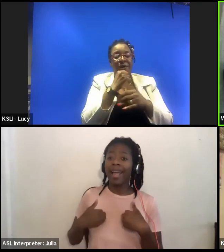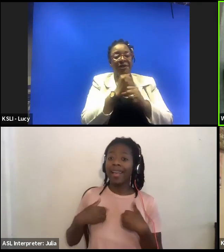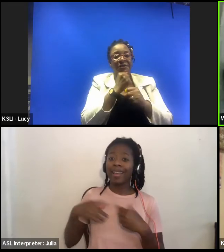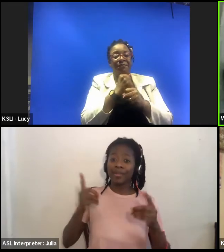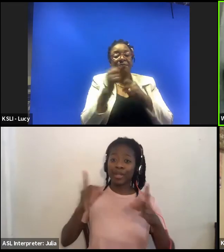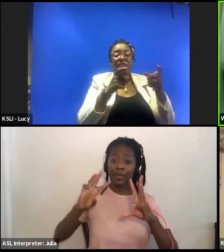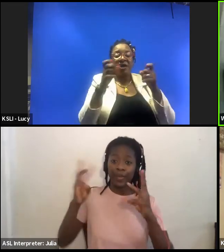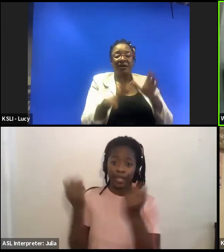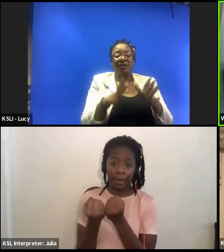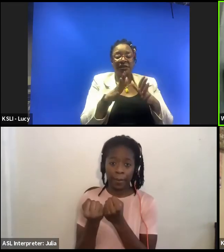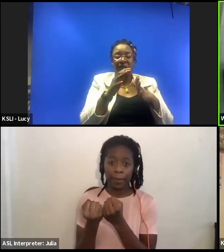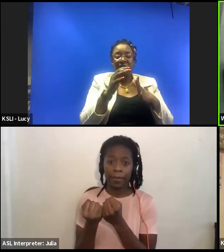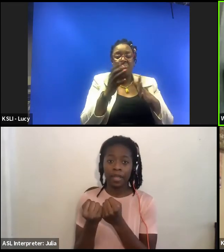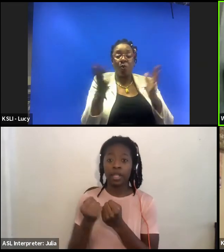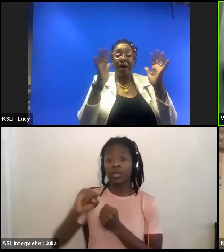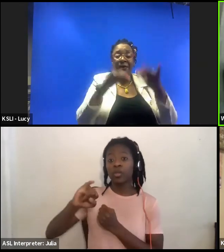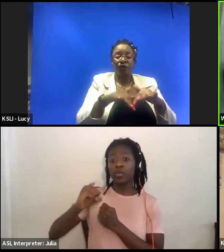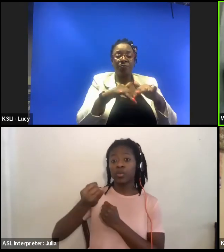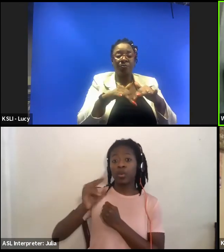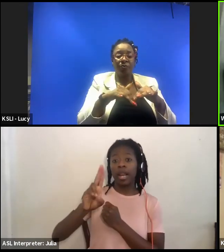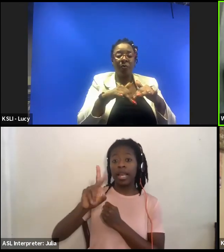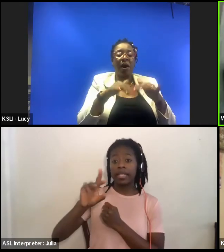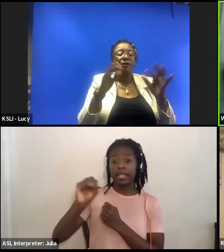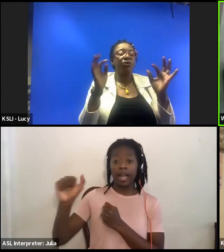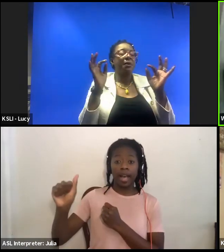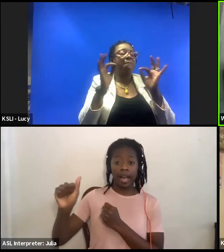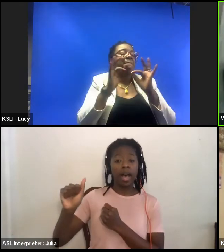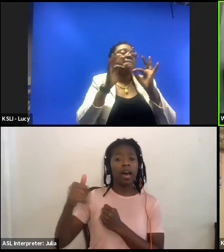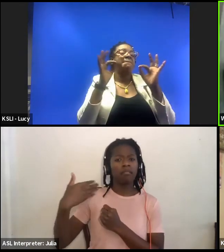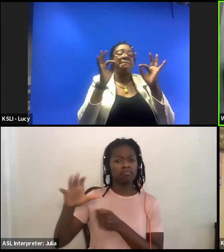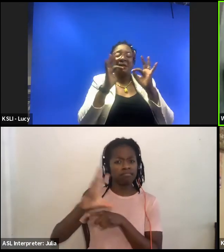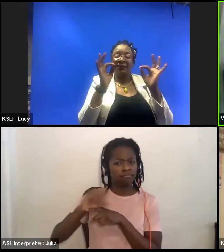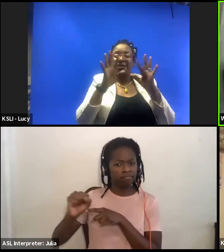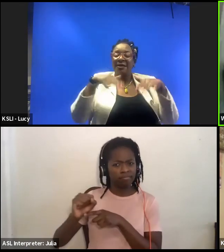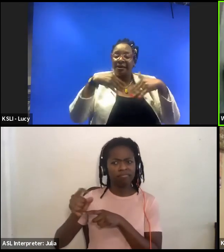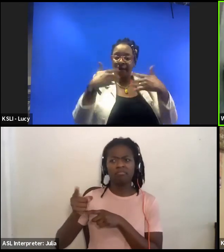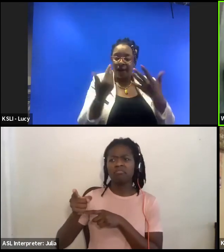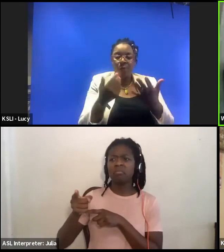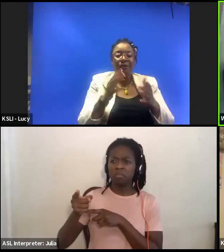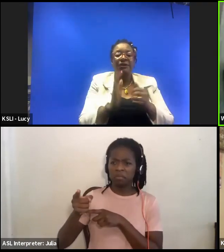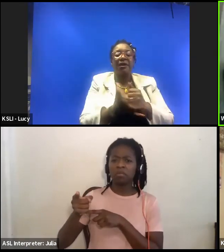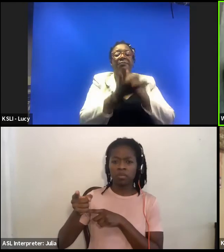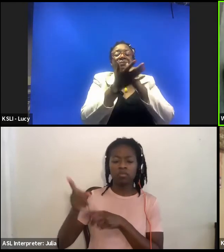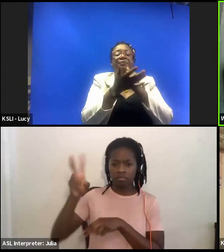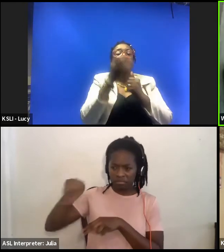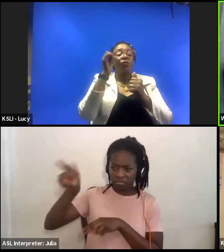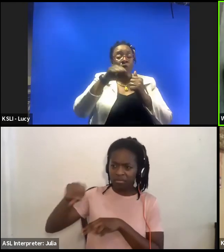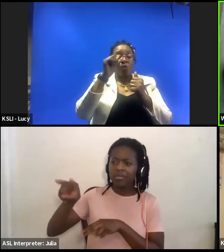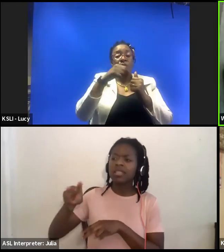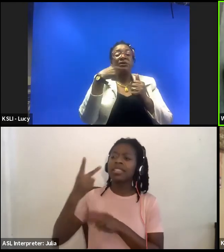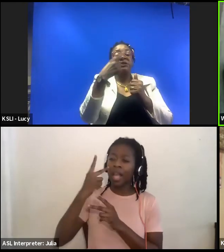and Julisa Rowe was just amazing in how she helped. You could tell this is the energy she brings